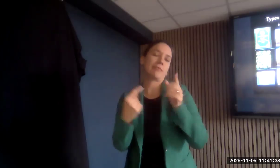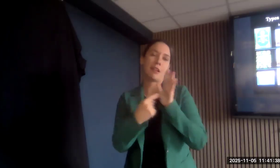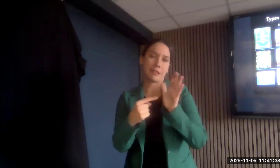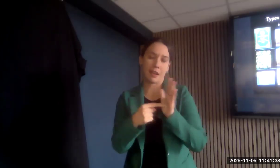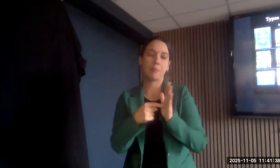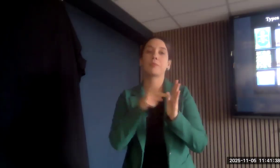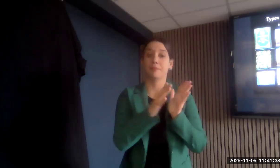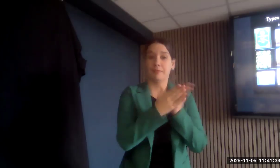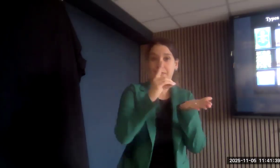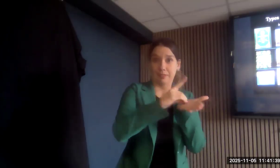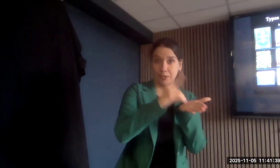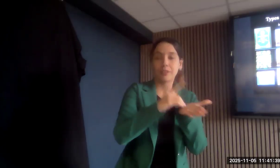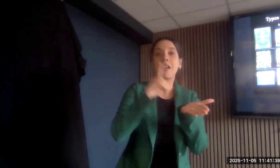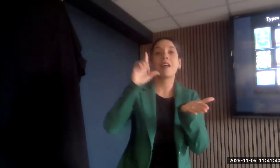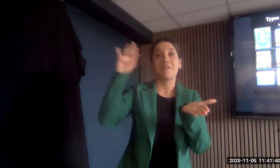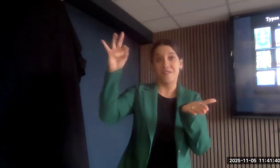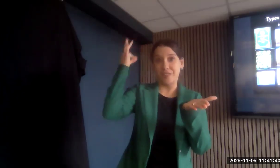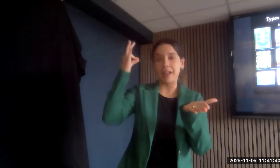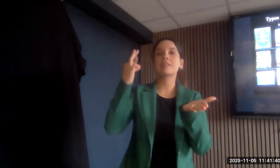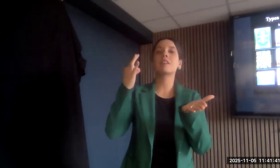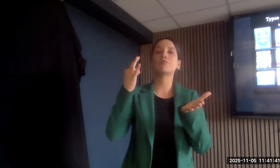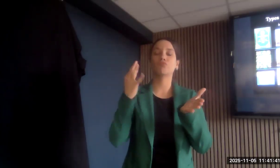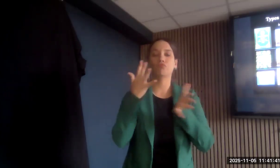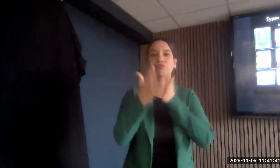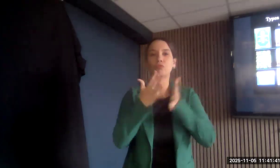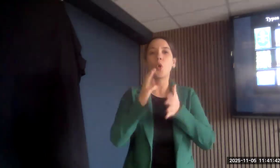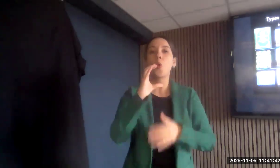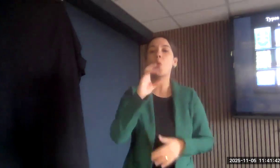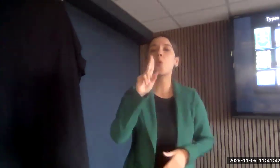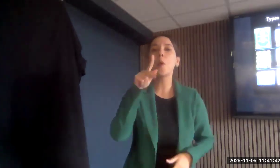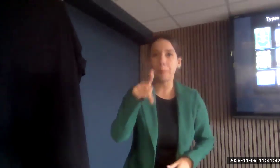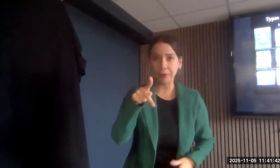with the signed cup, we see there's phonological change.